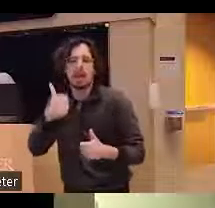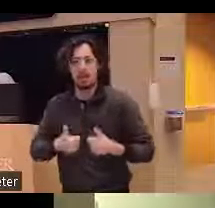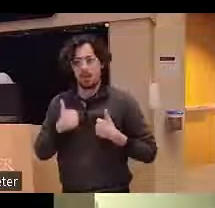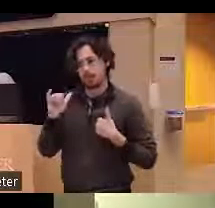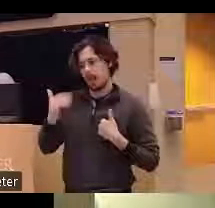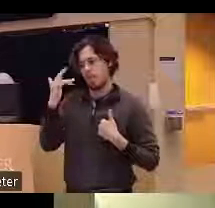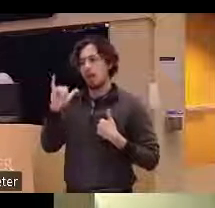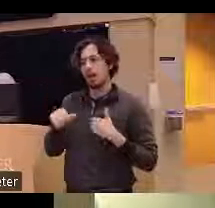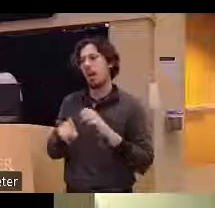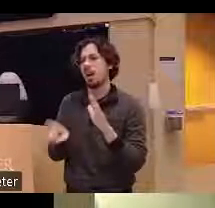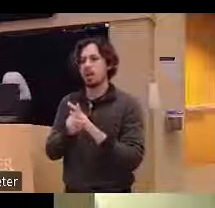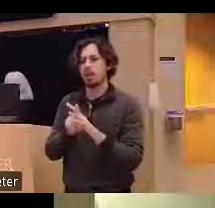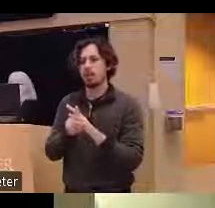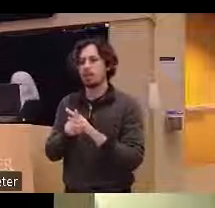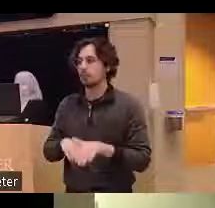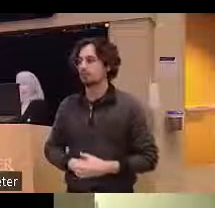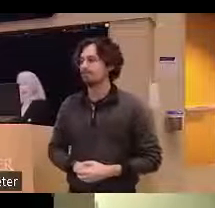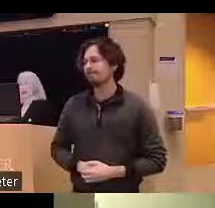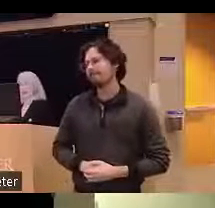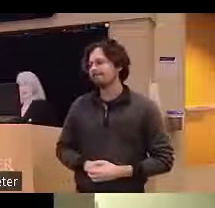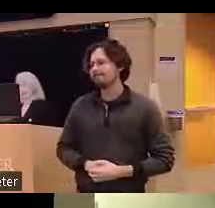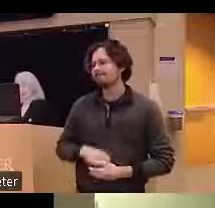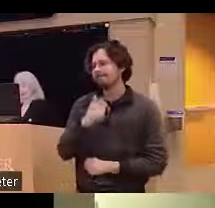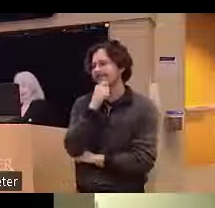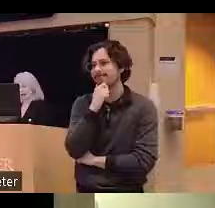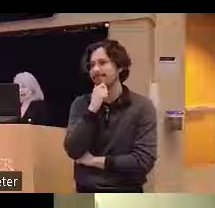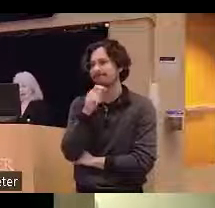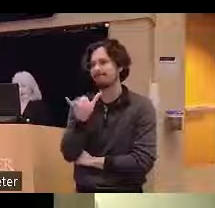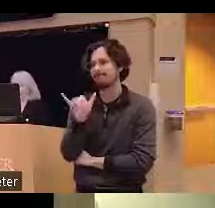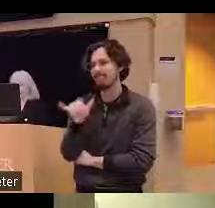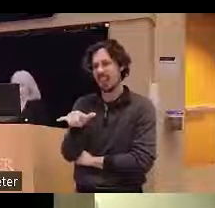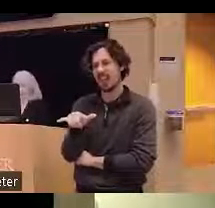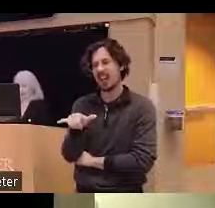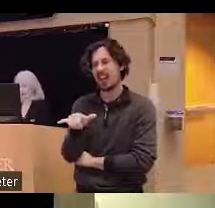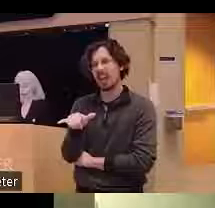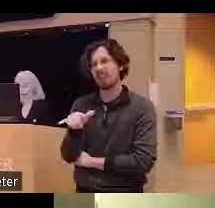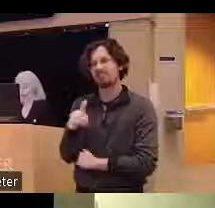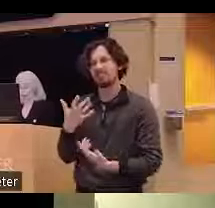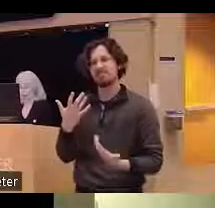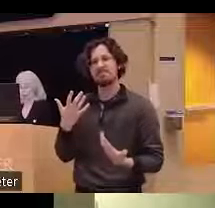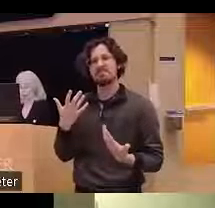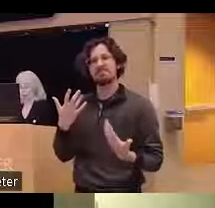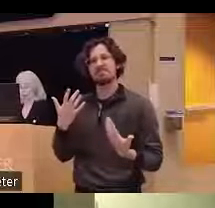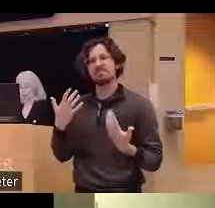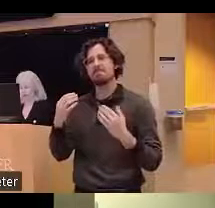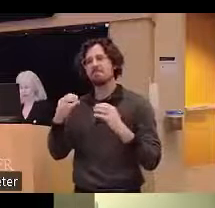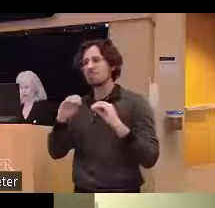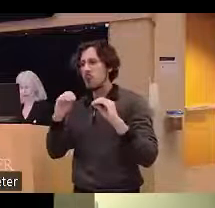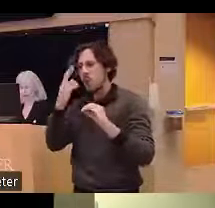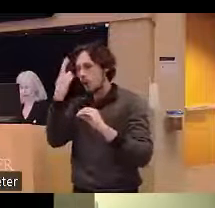seeing this um but you know that turns out not to explain it at all although I still a master